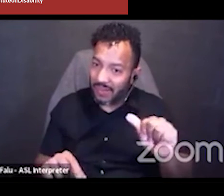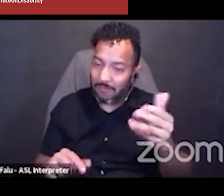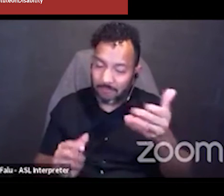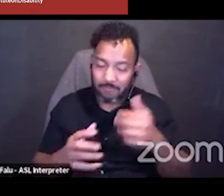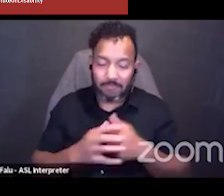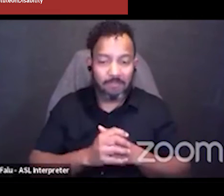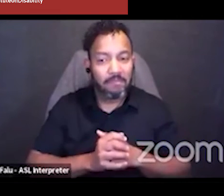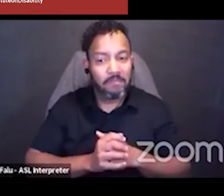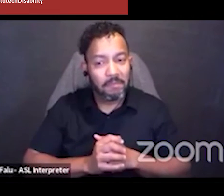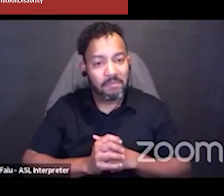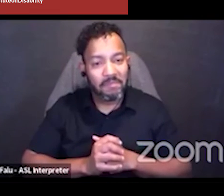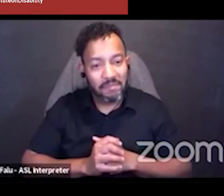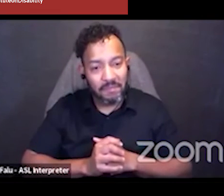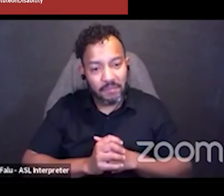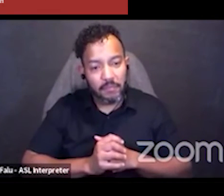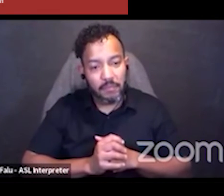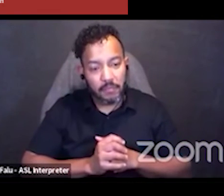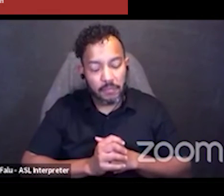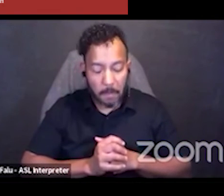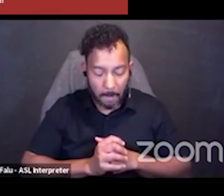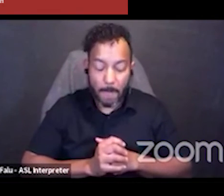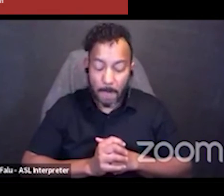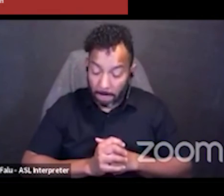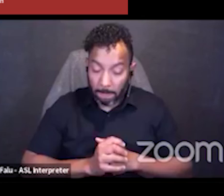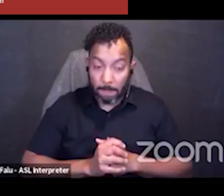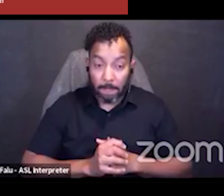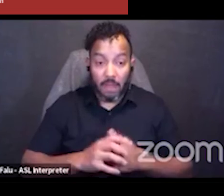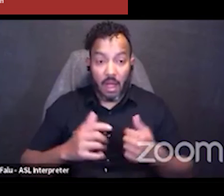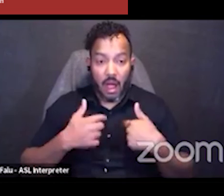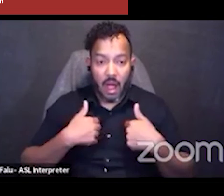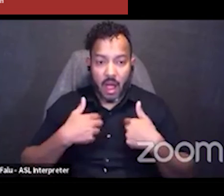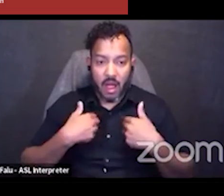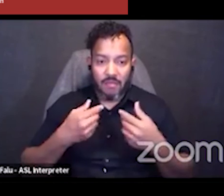I'm the moderator here.